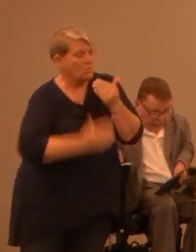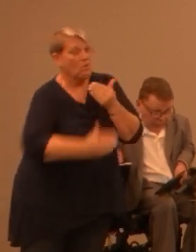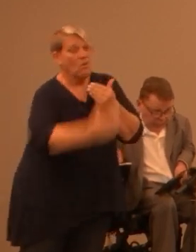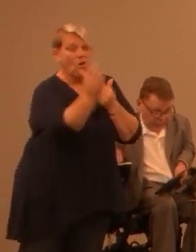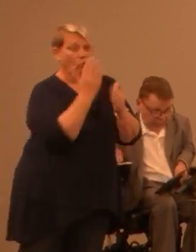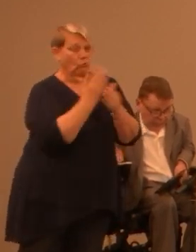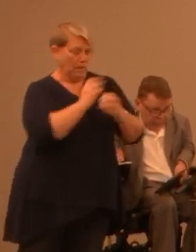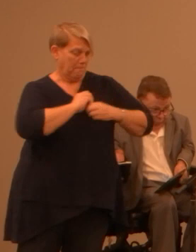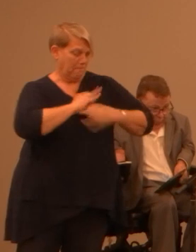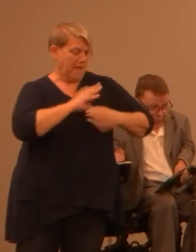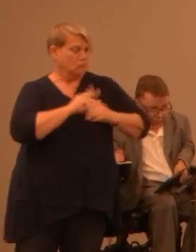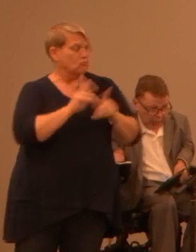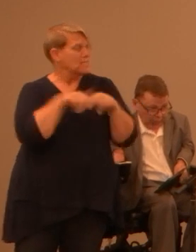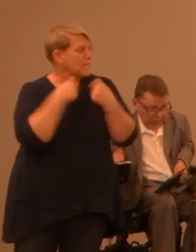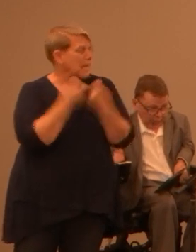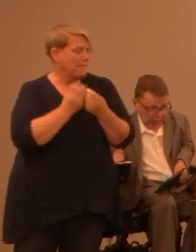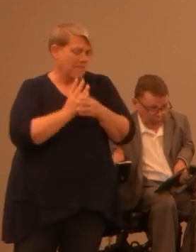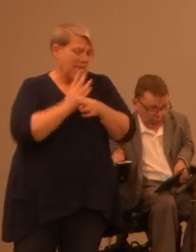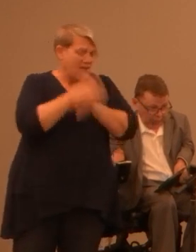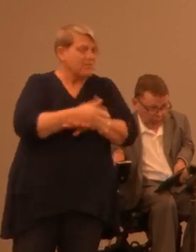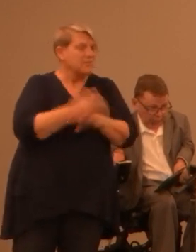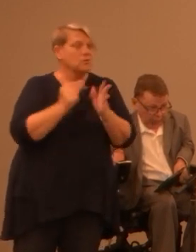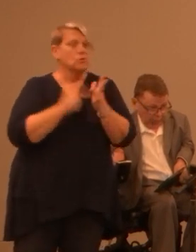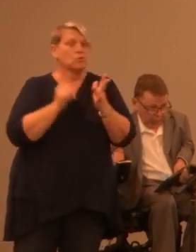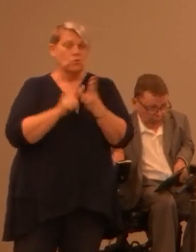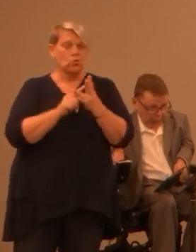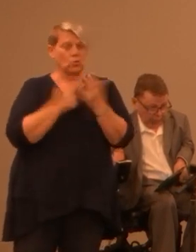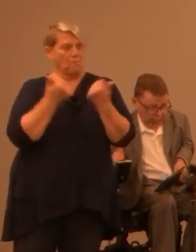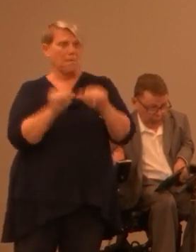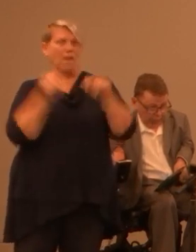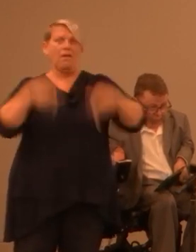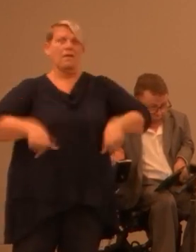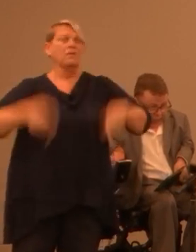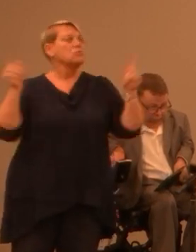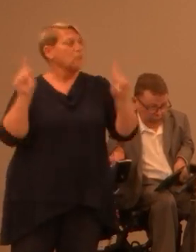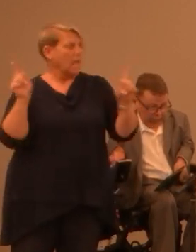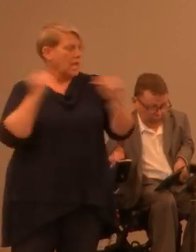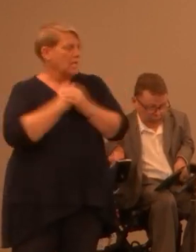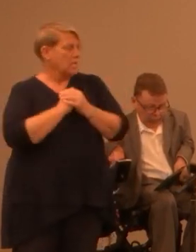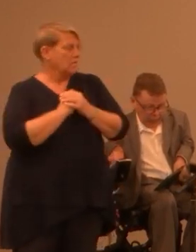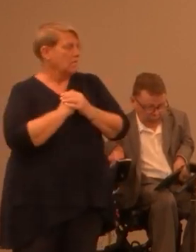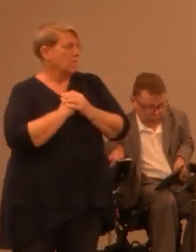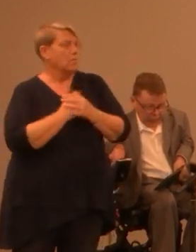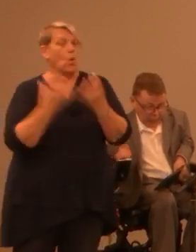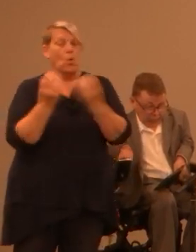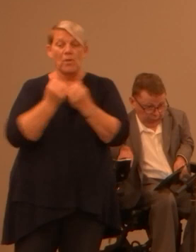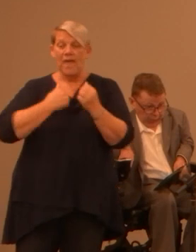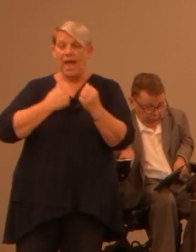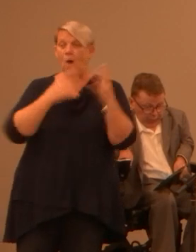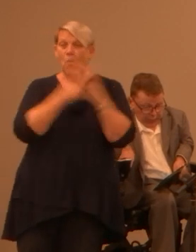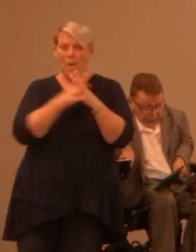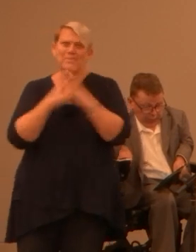team effort to get us to this stage. Now with our website it's all about,